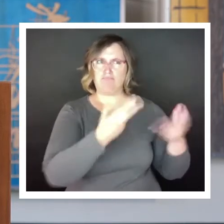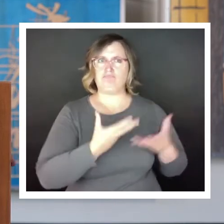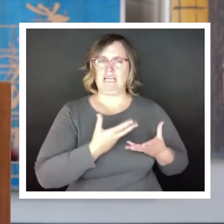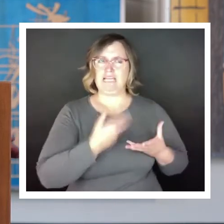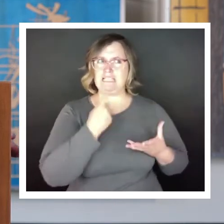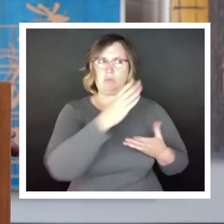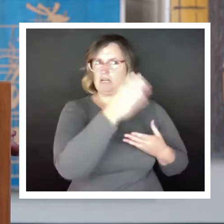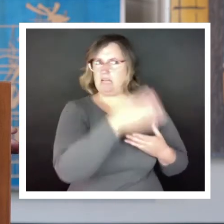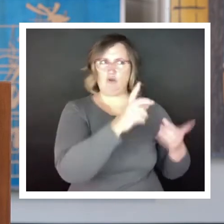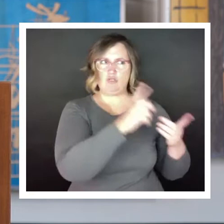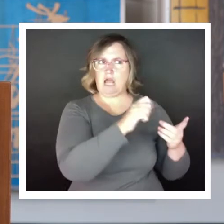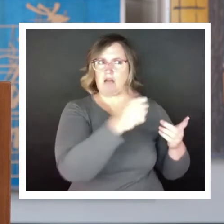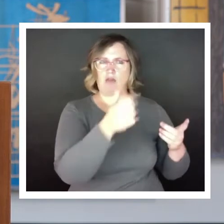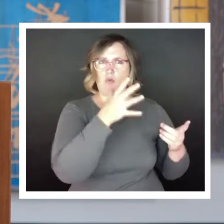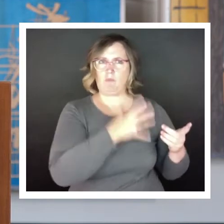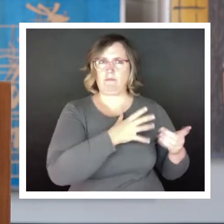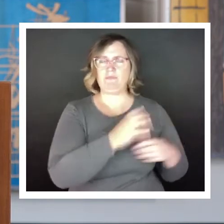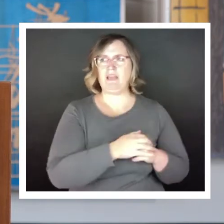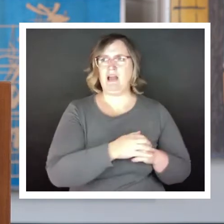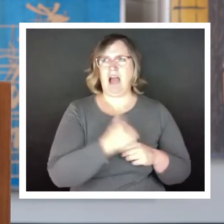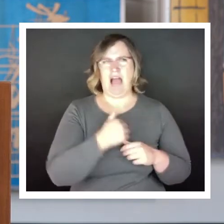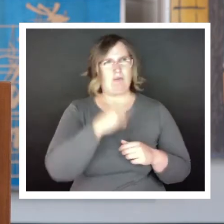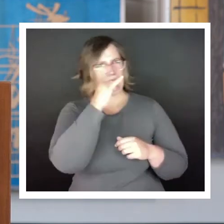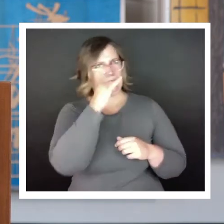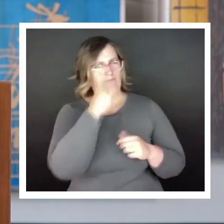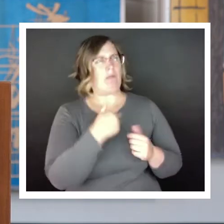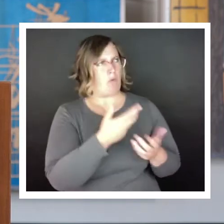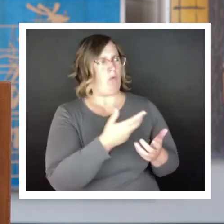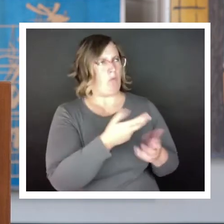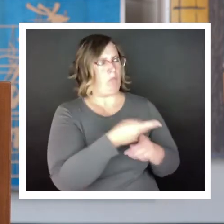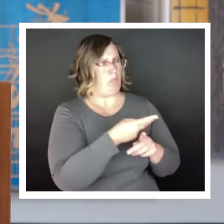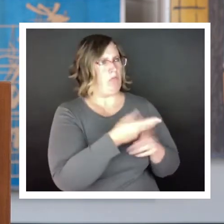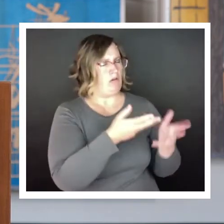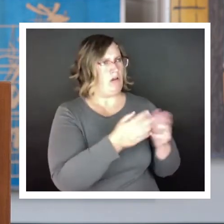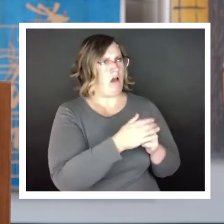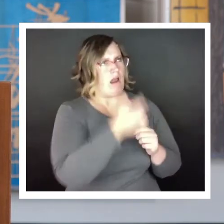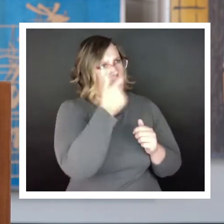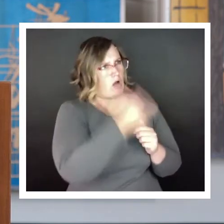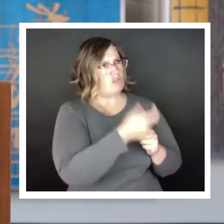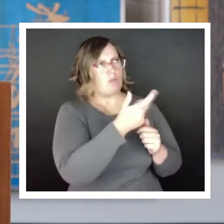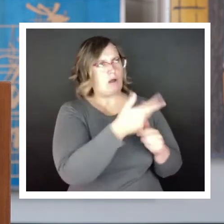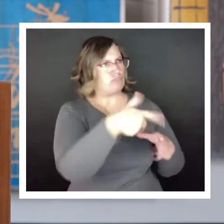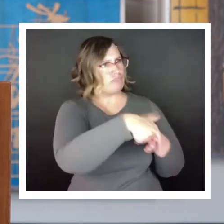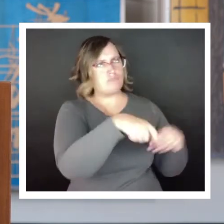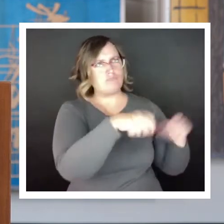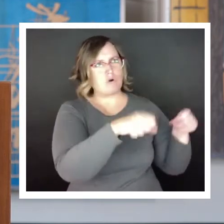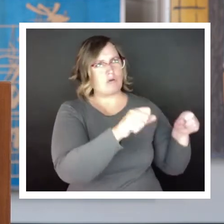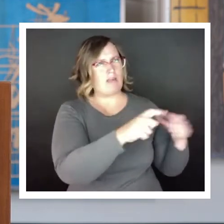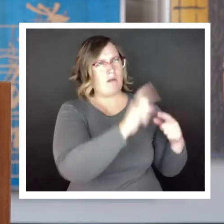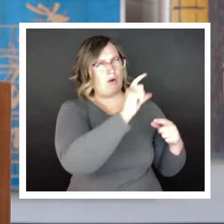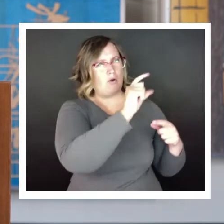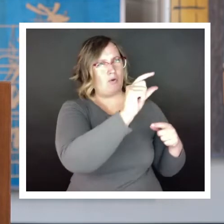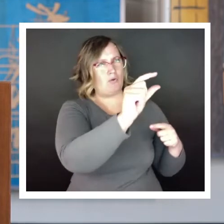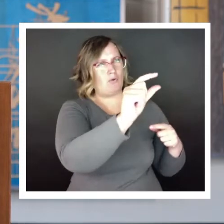I was a kid, but I did my best to console him. And I watched him ride away on his motorcycle getting smaller and smaller.